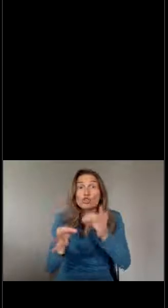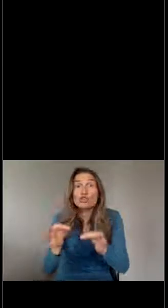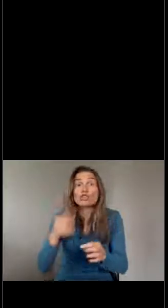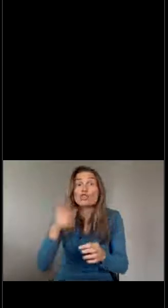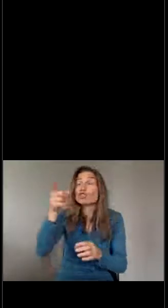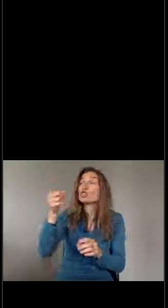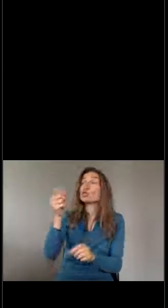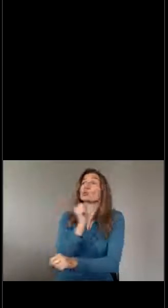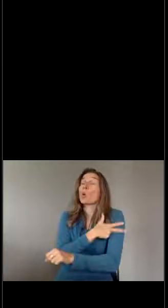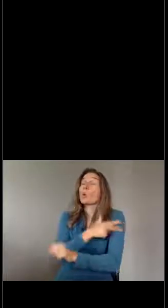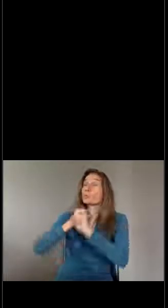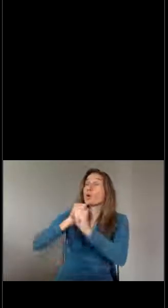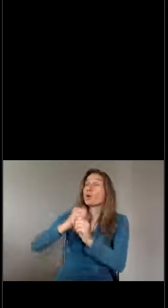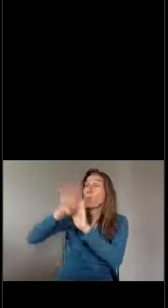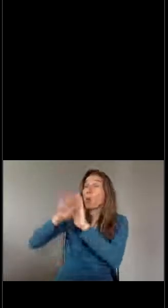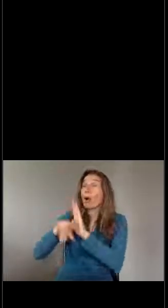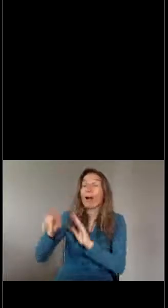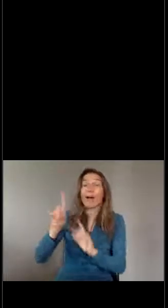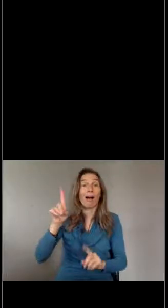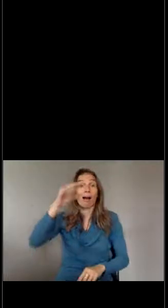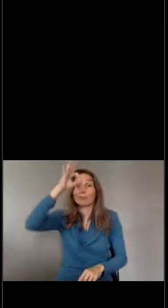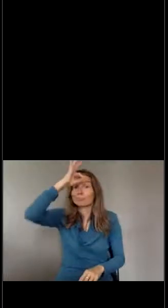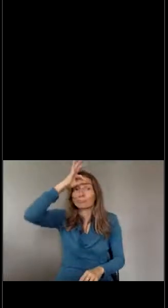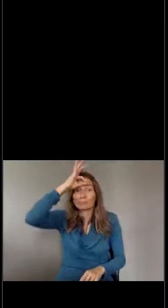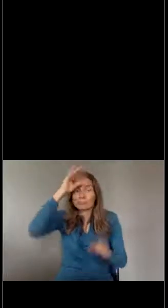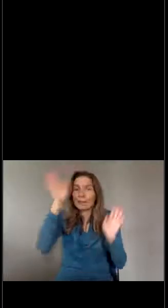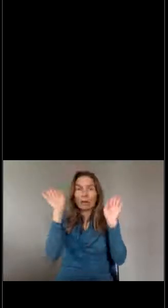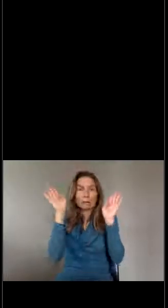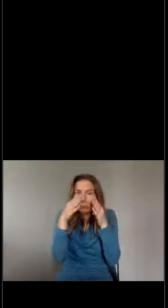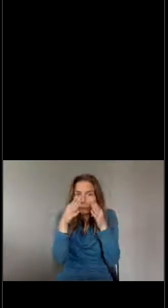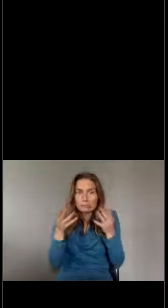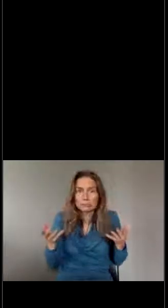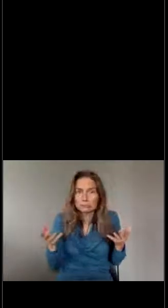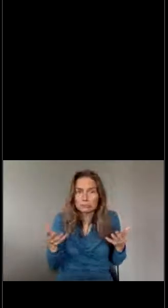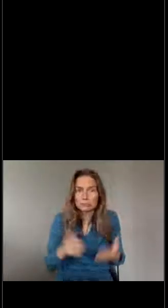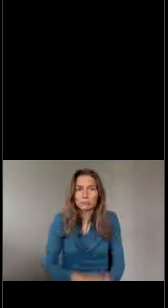Also, poor availability and quality of the goods and services required